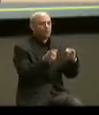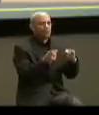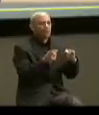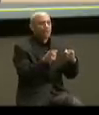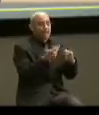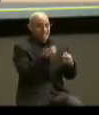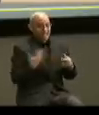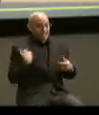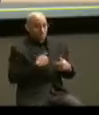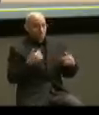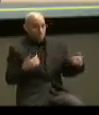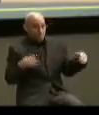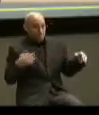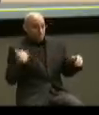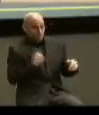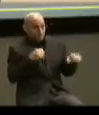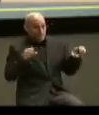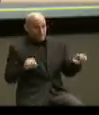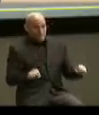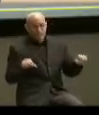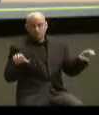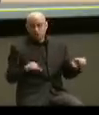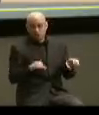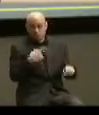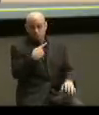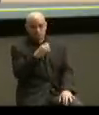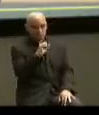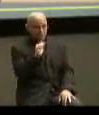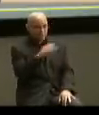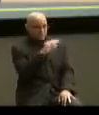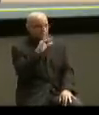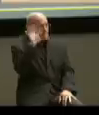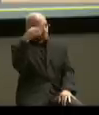AND ANYTHING THAT WE CAN DO AT GSA, CDC, CEQ AND THE REST OF